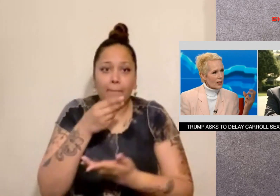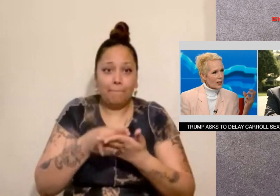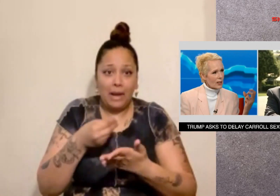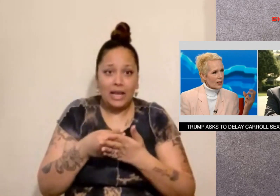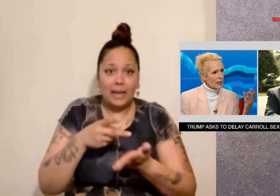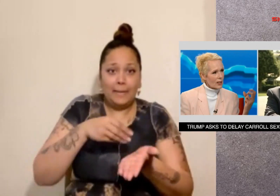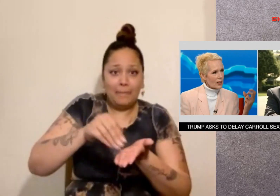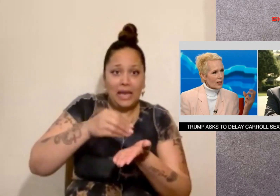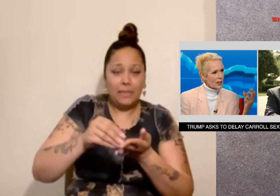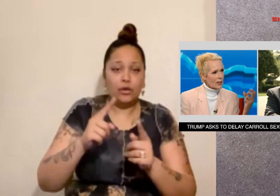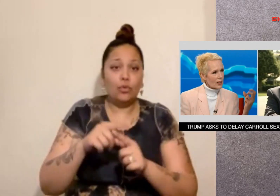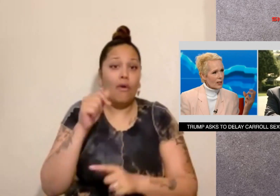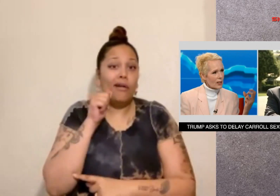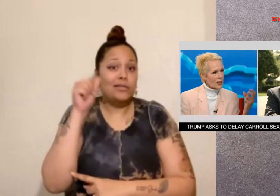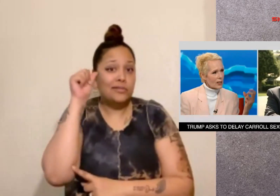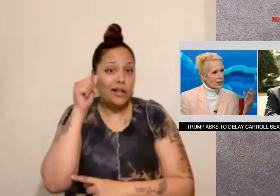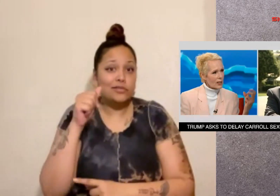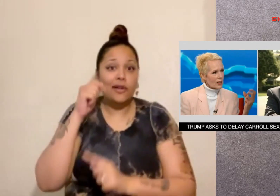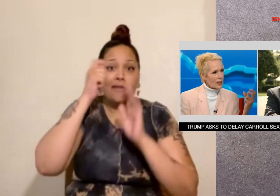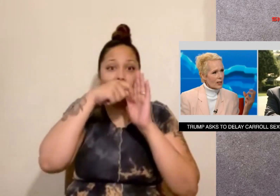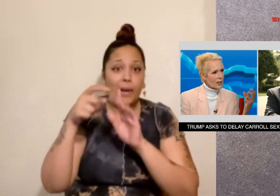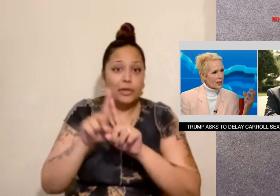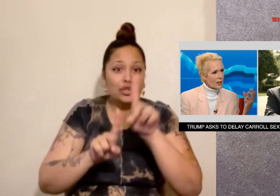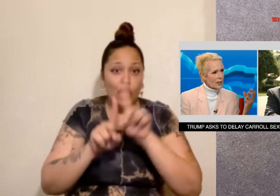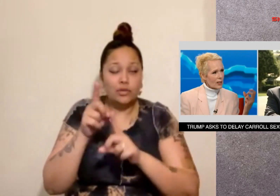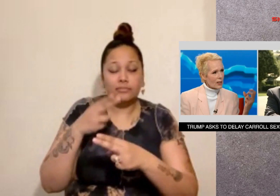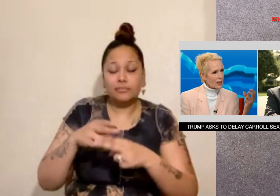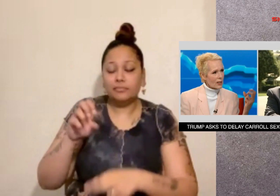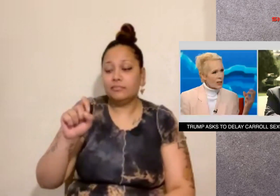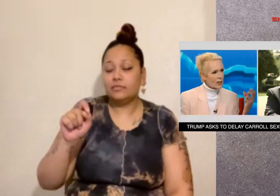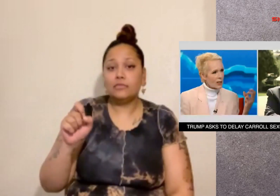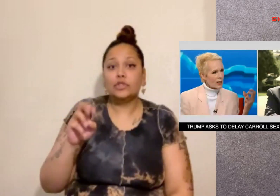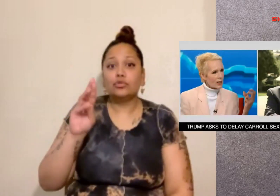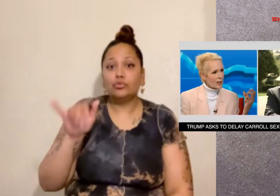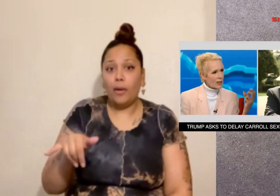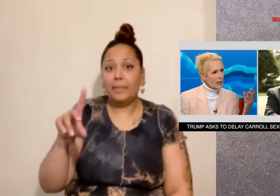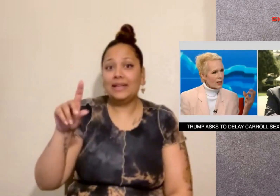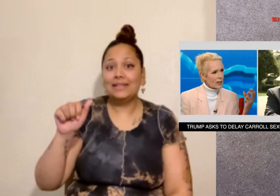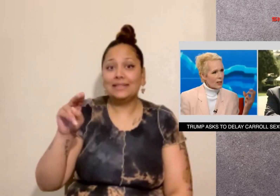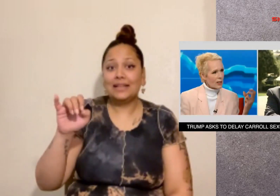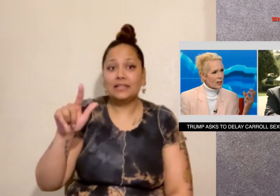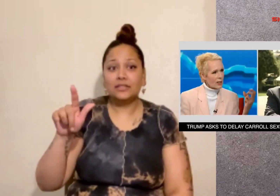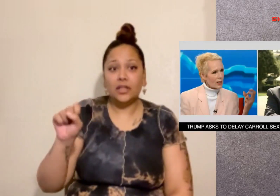allow for a cooling-off period following Trump's indictment for falsifying business records